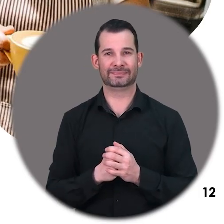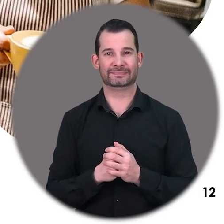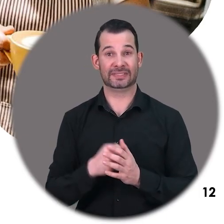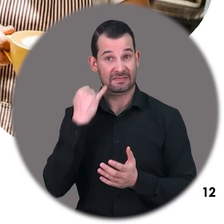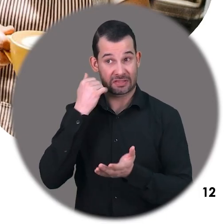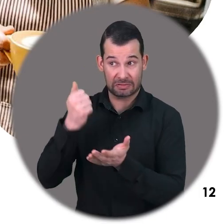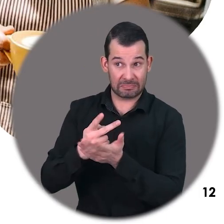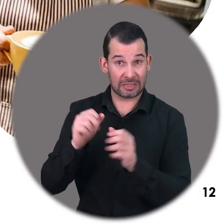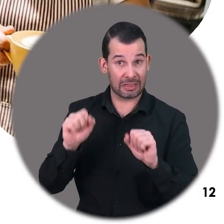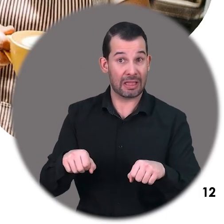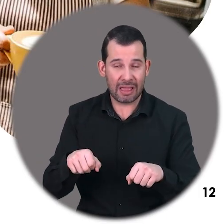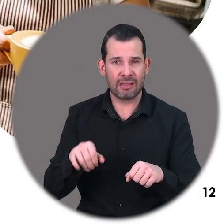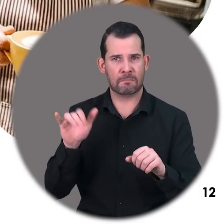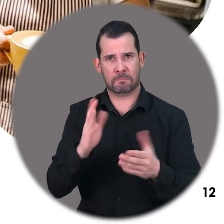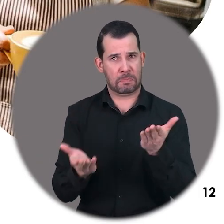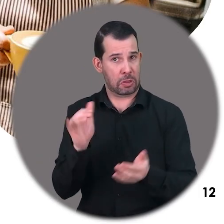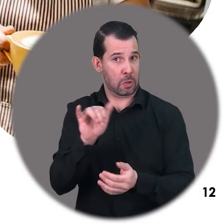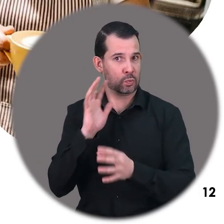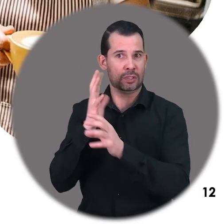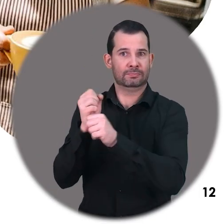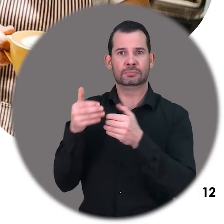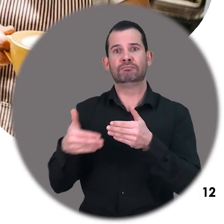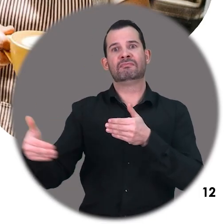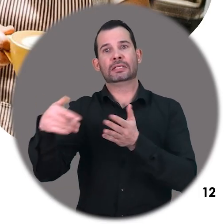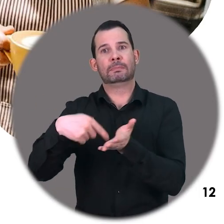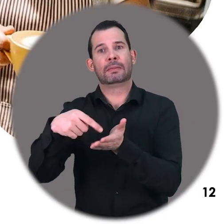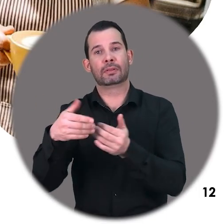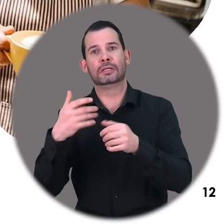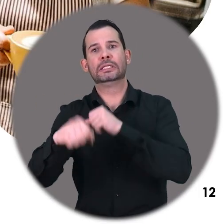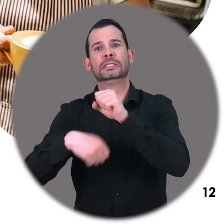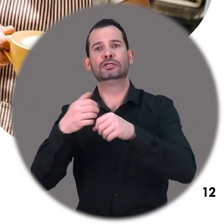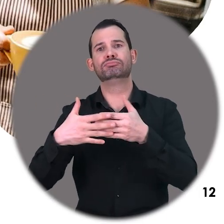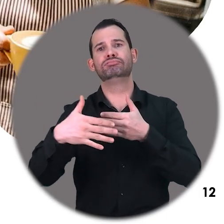If eligible, you may also receive advance payments throughout the year.